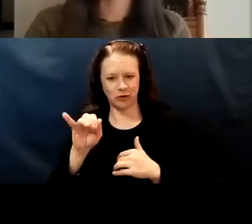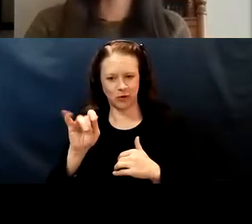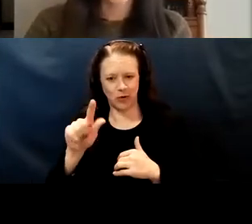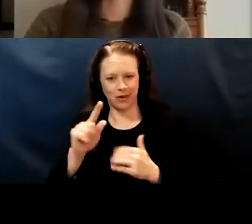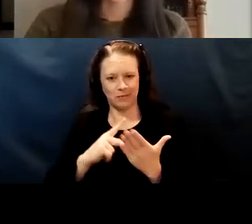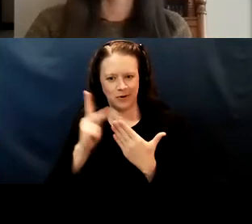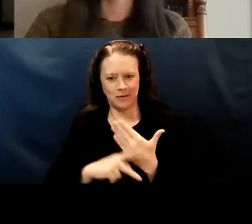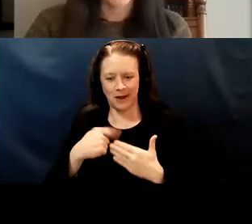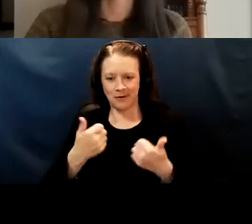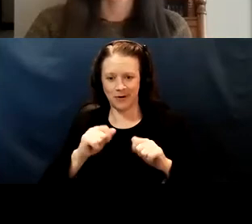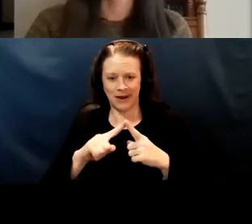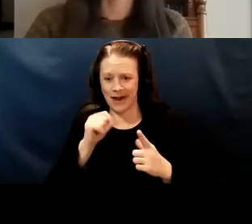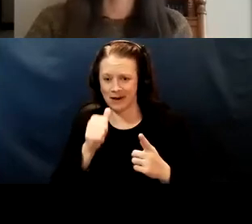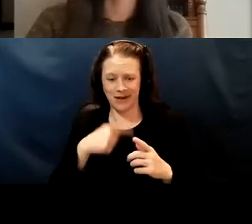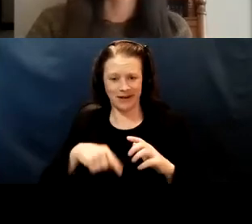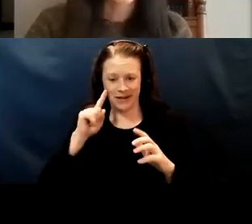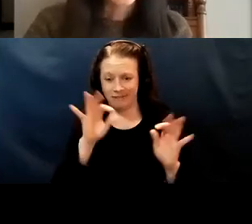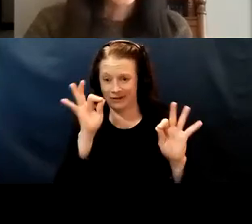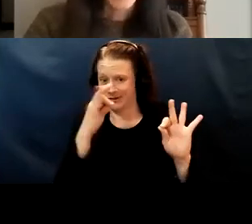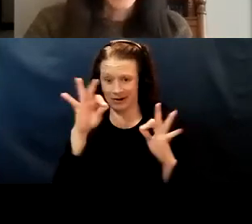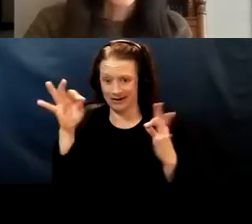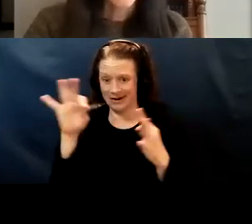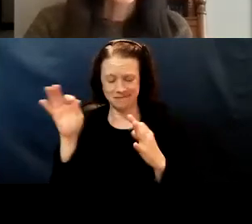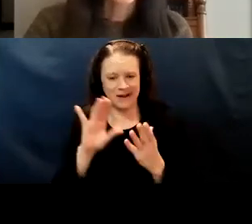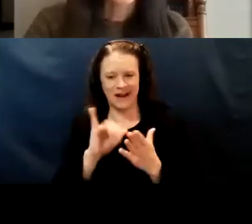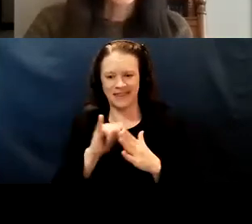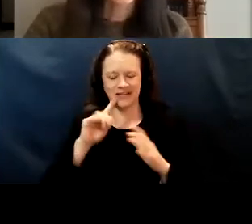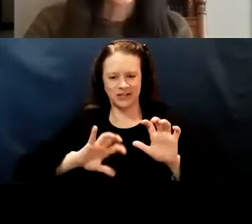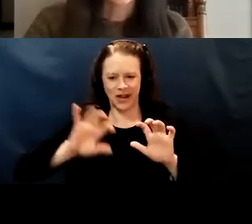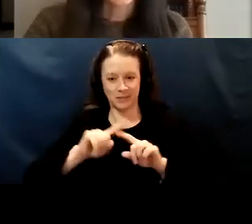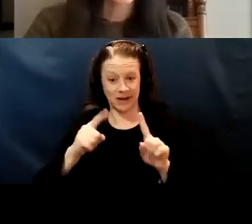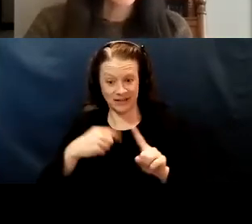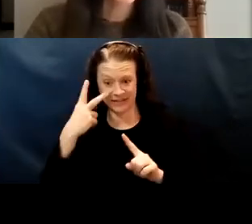distracted by the chat, but I see that -- that there has been some